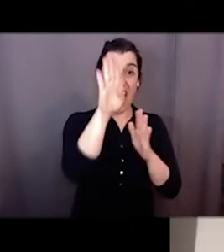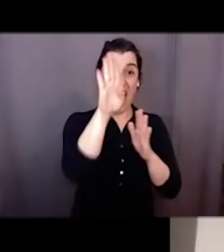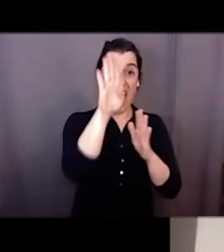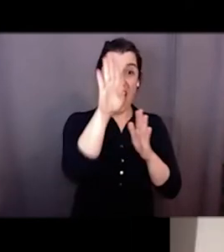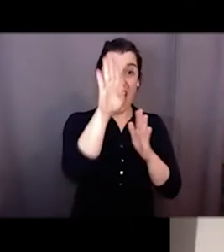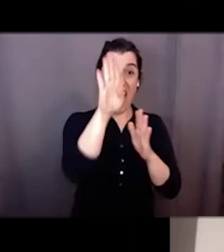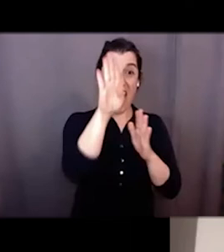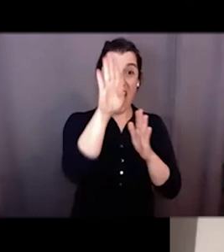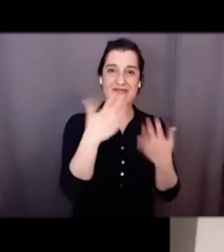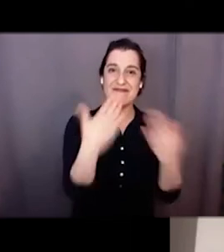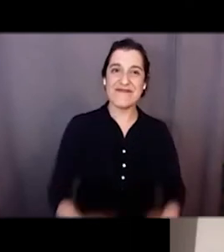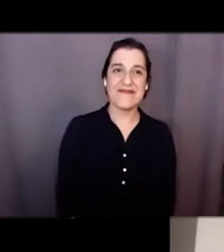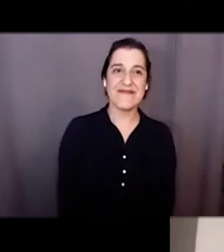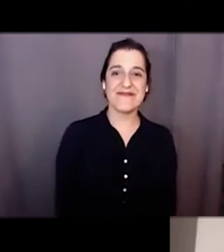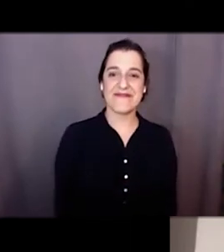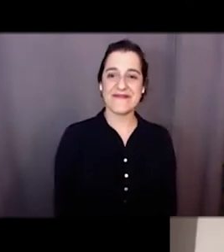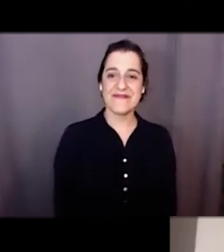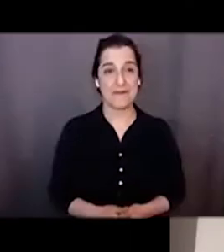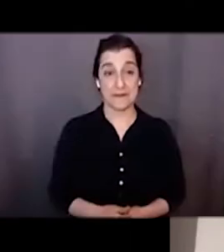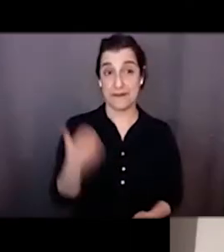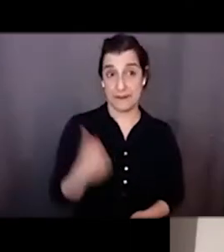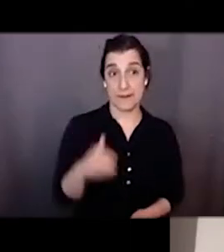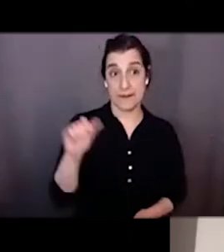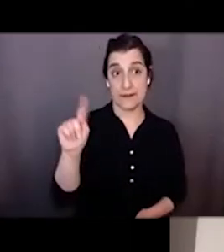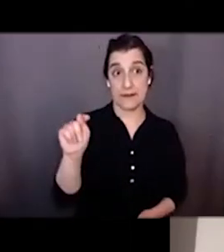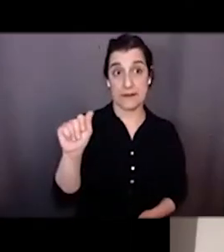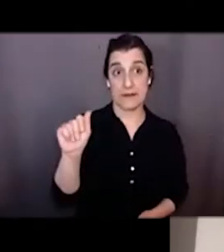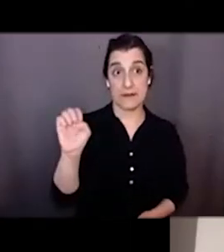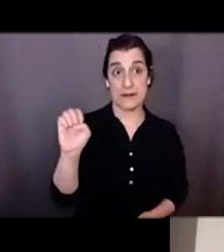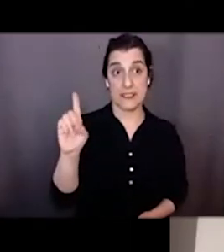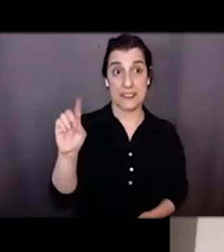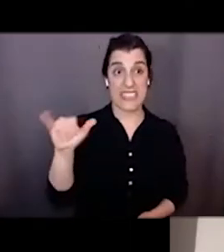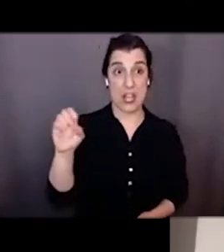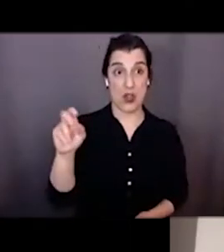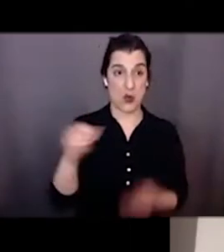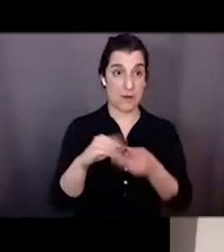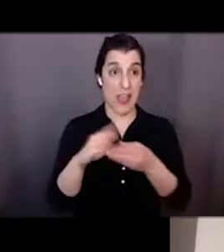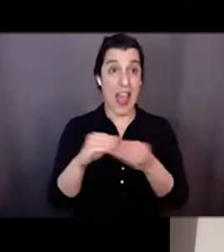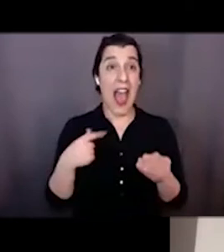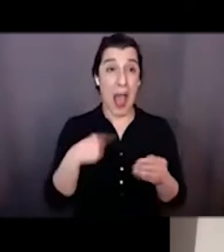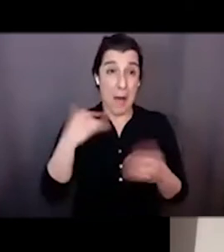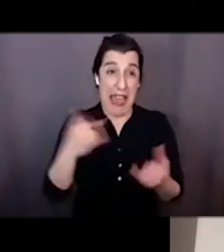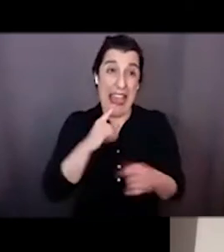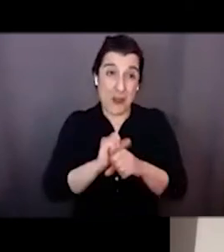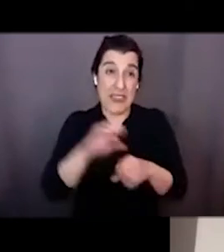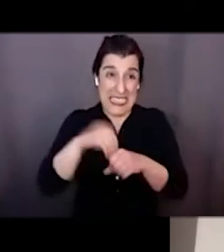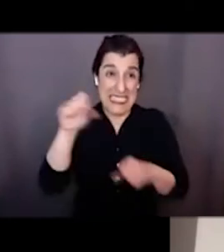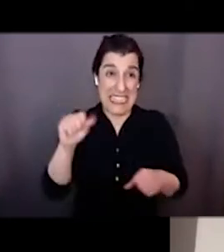And I'm actually in a government appointed, uh, current teen facility in South Korea. Um,